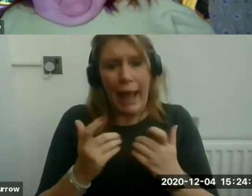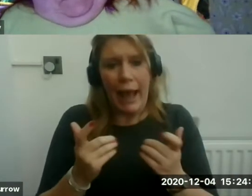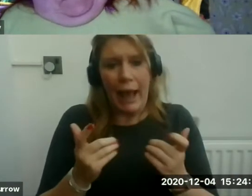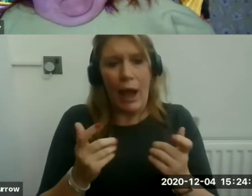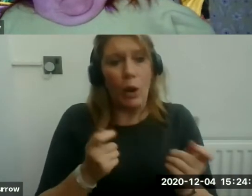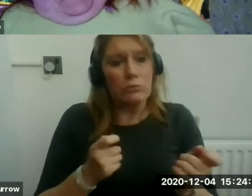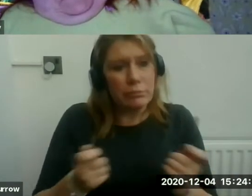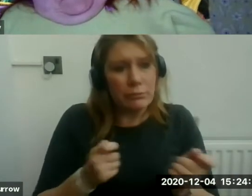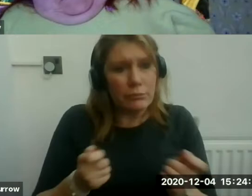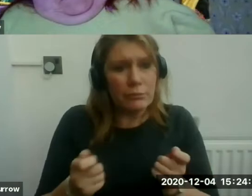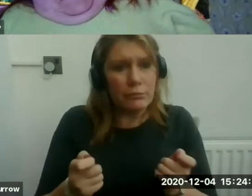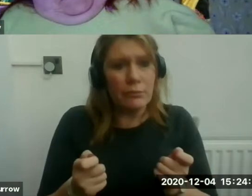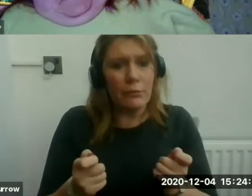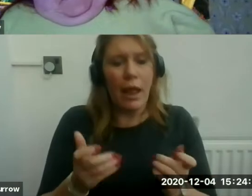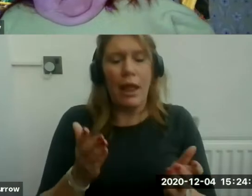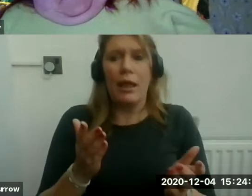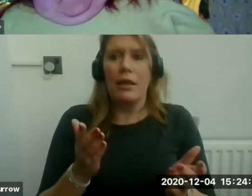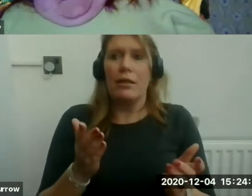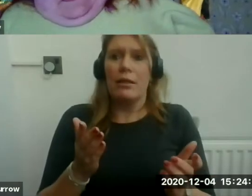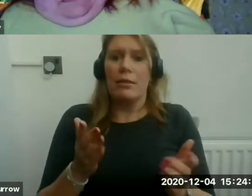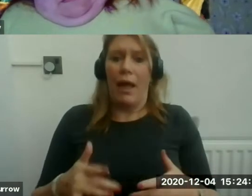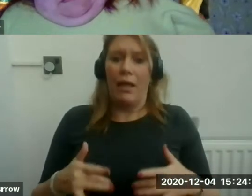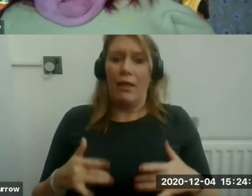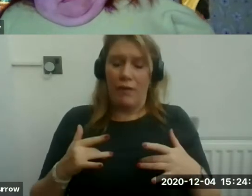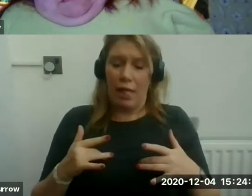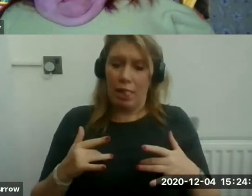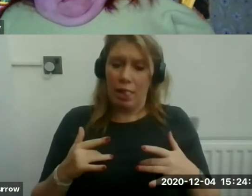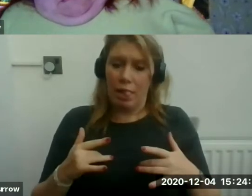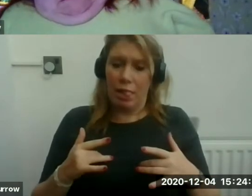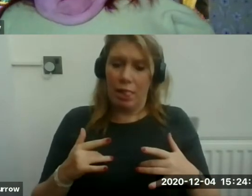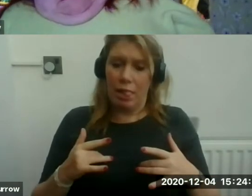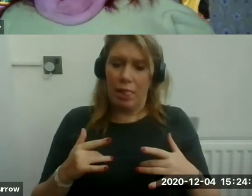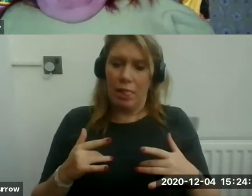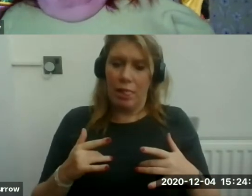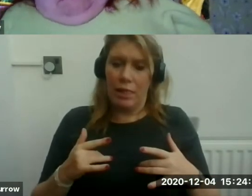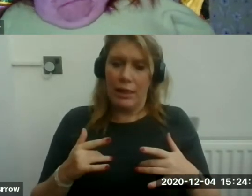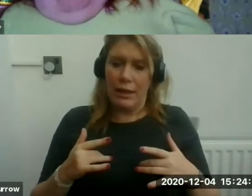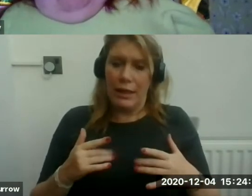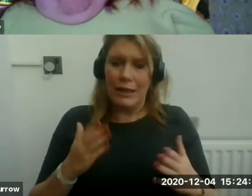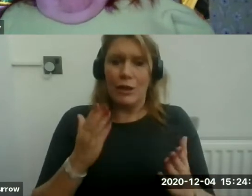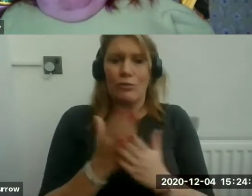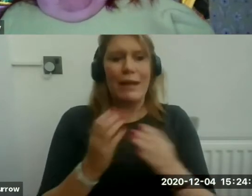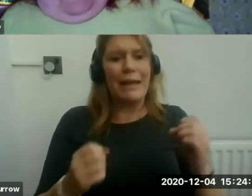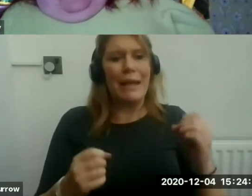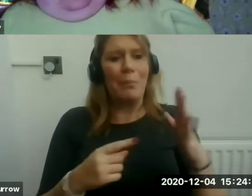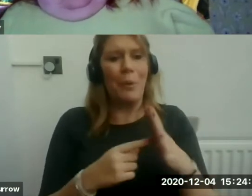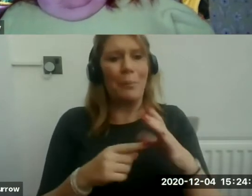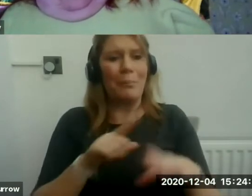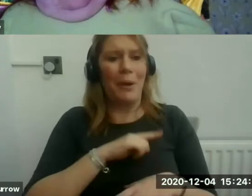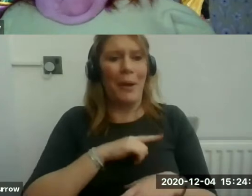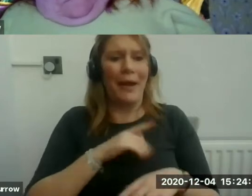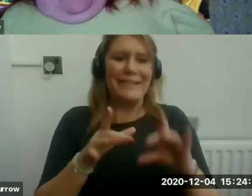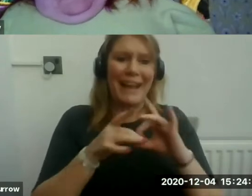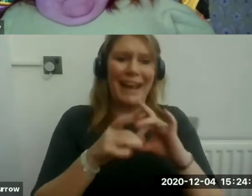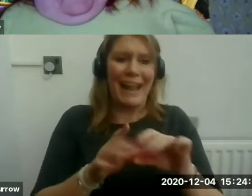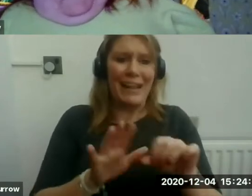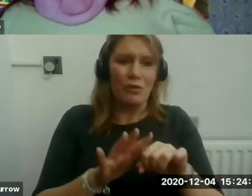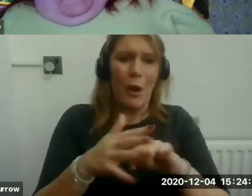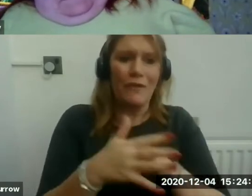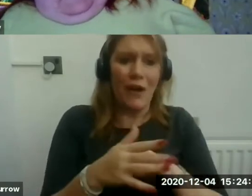makes the piece even more so of its time. Very specific to these circumstances.